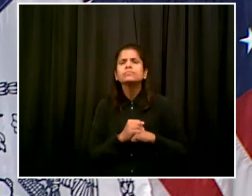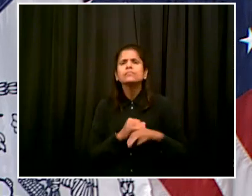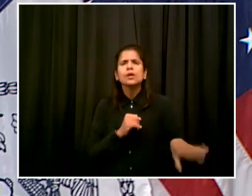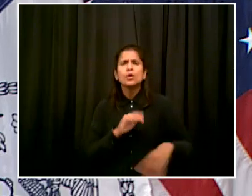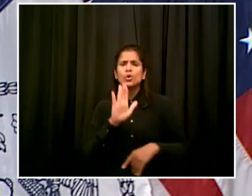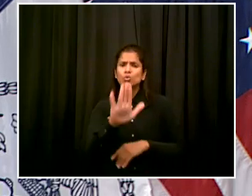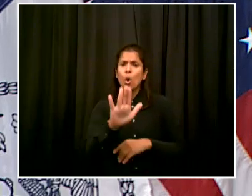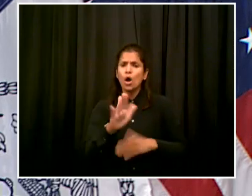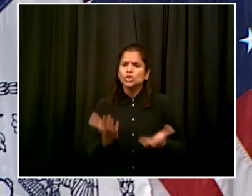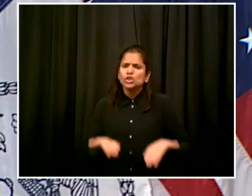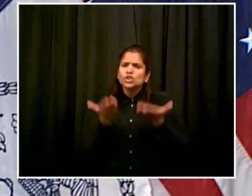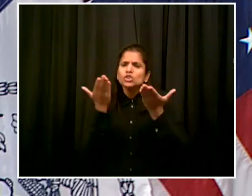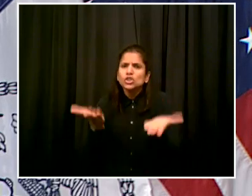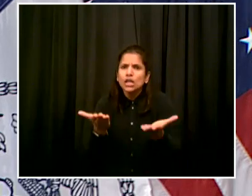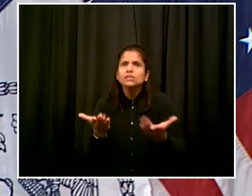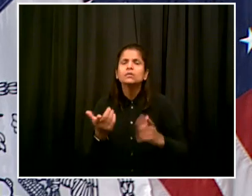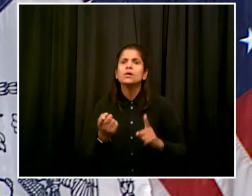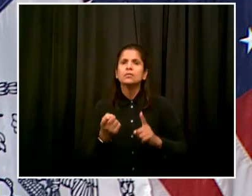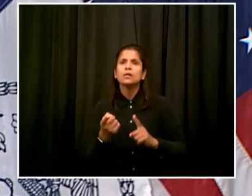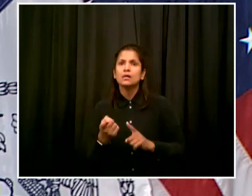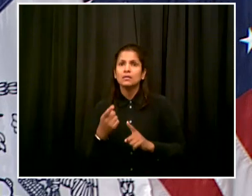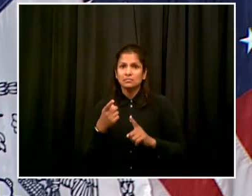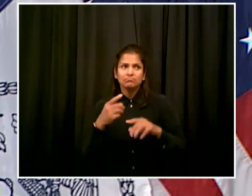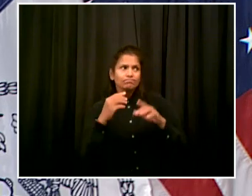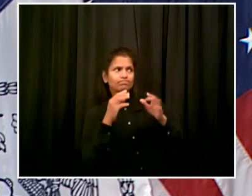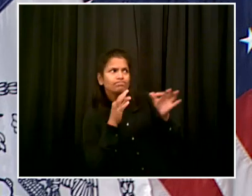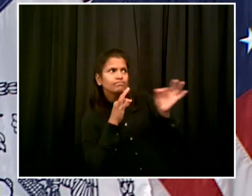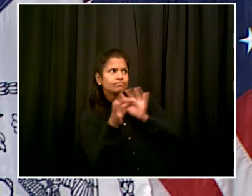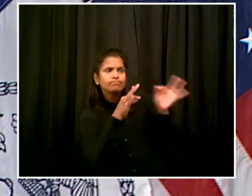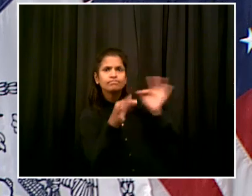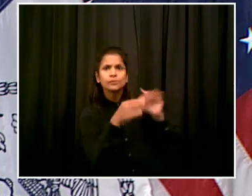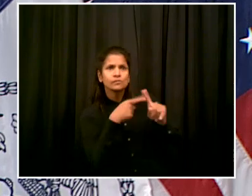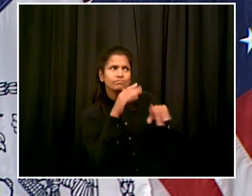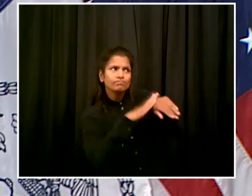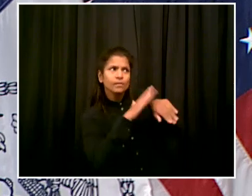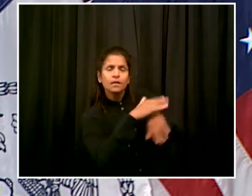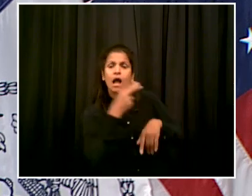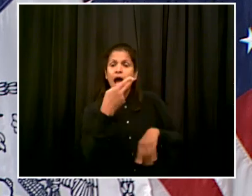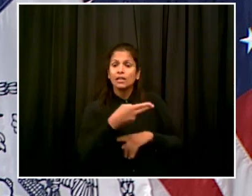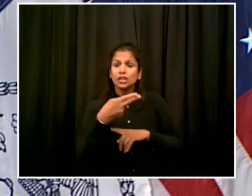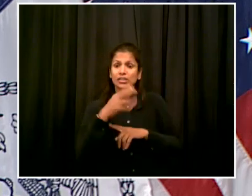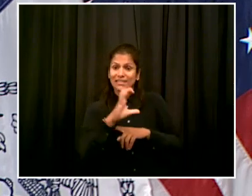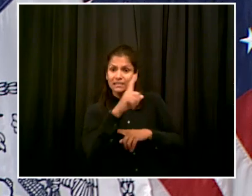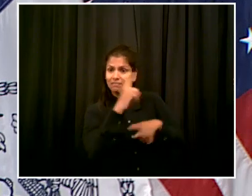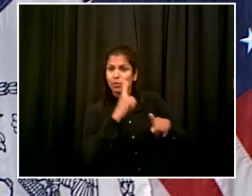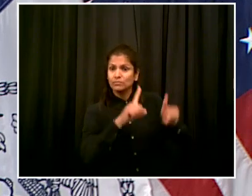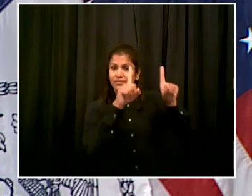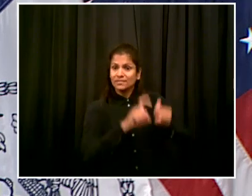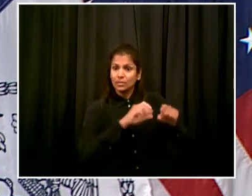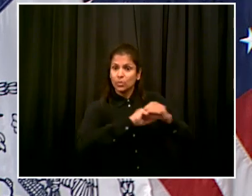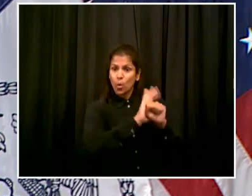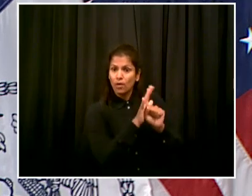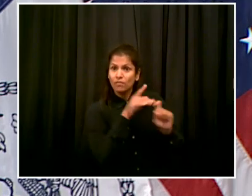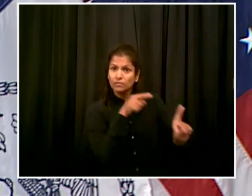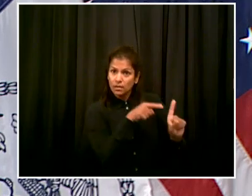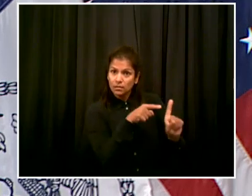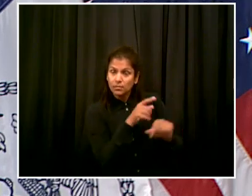SITE BECAUSE WE NEEDED TESTING AGAIN. E WHAVE BEEN WAITING FOR RESULTS FOR TWO WEEKS.